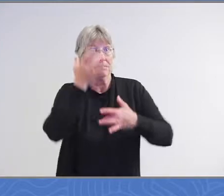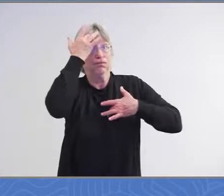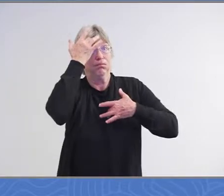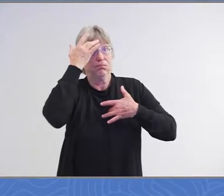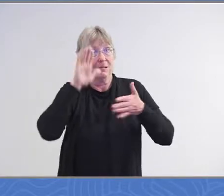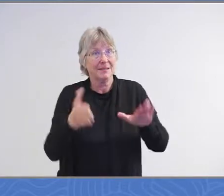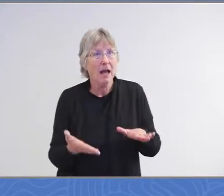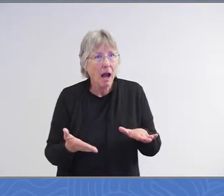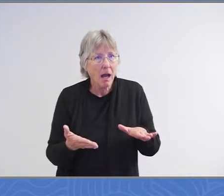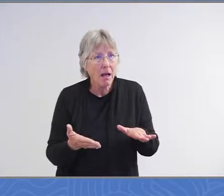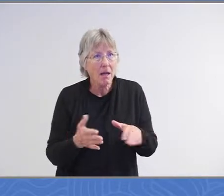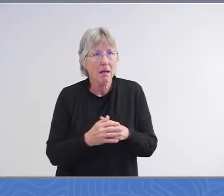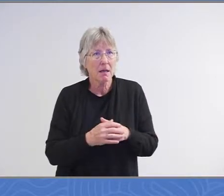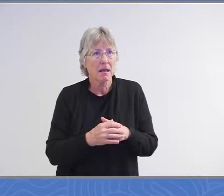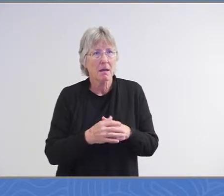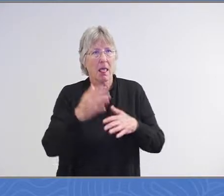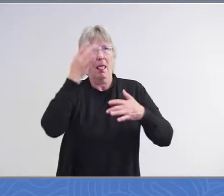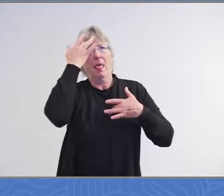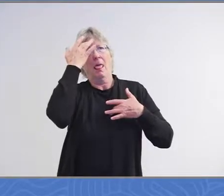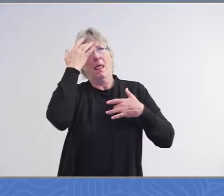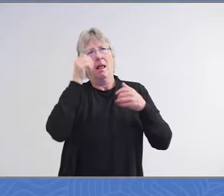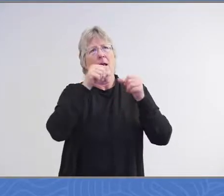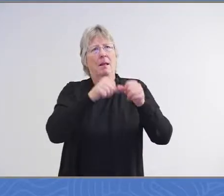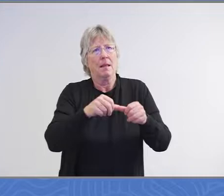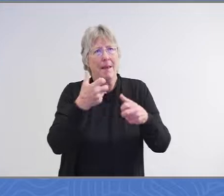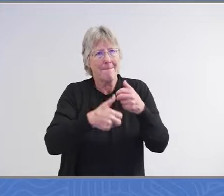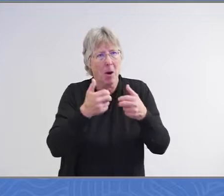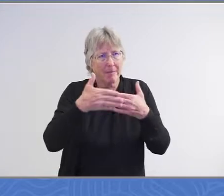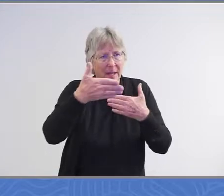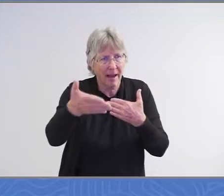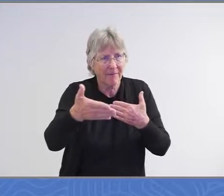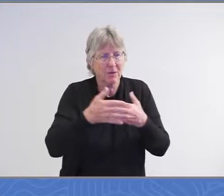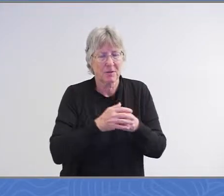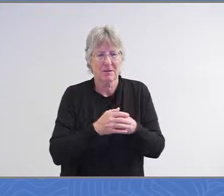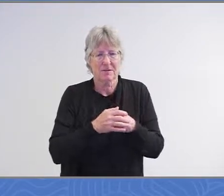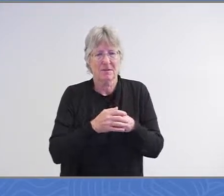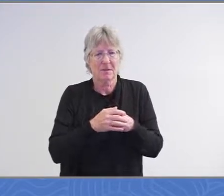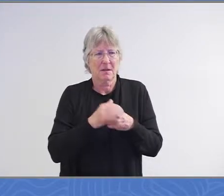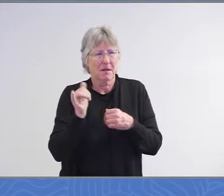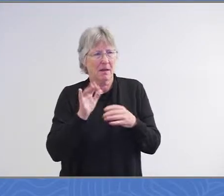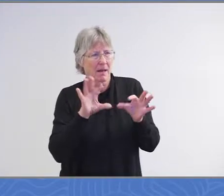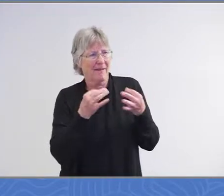Will I catch it and have lingering side effects? Will my family now or have to suffer